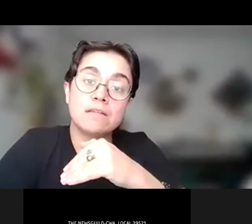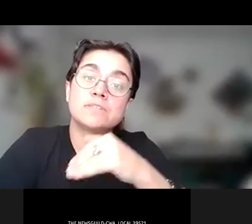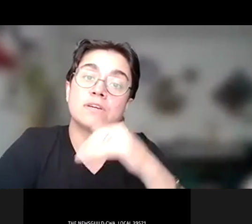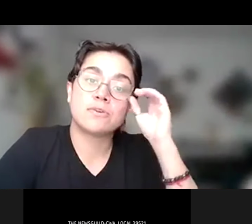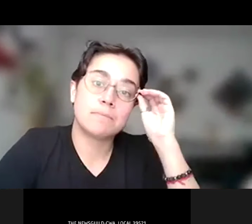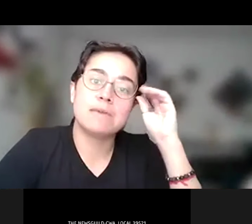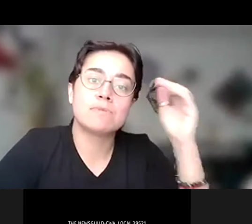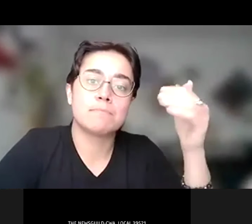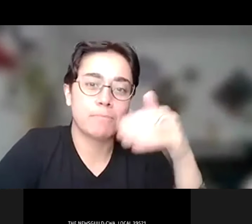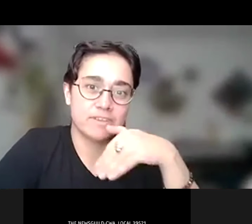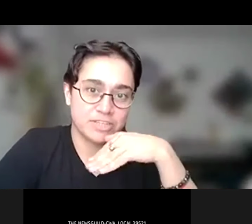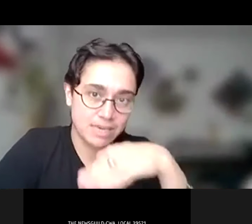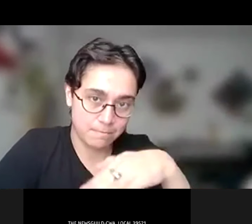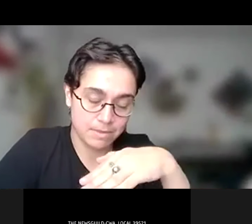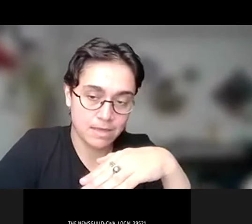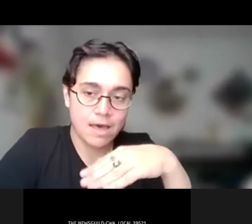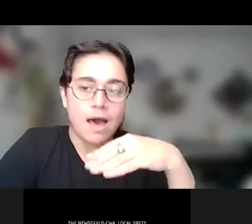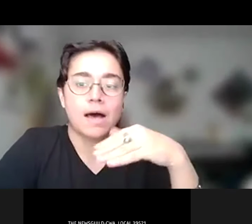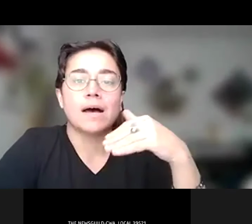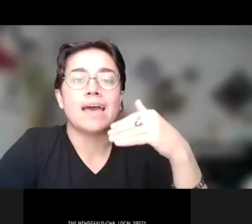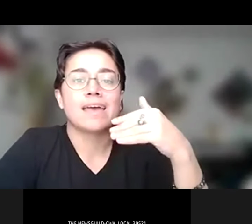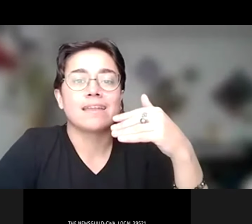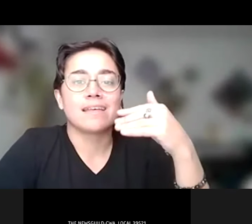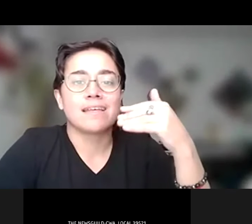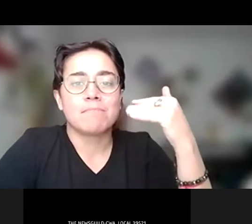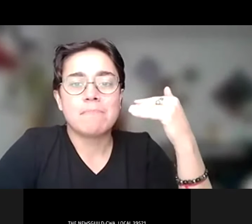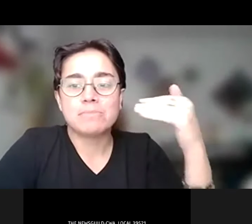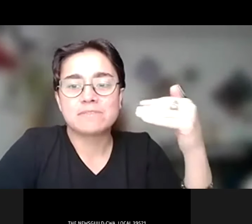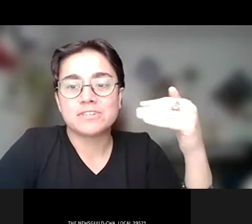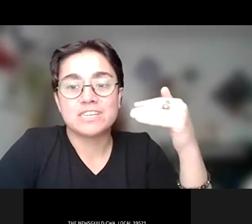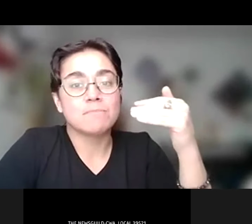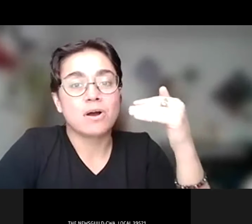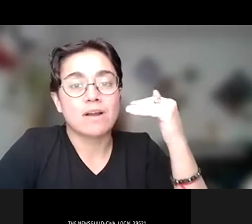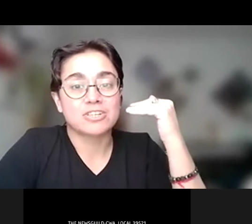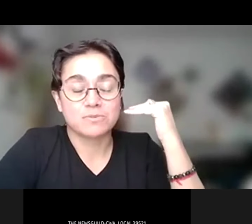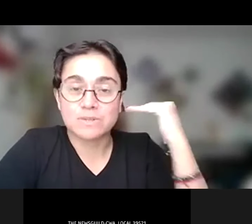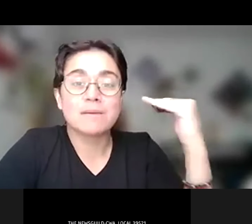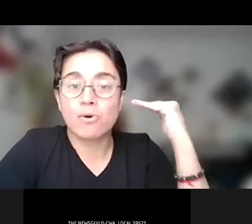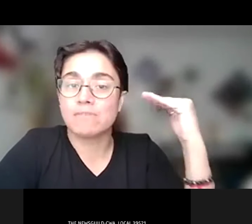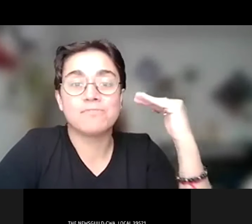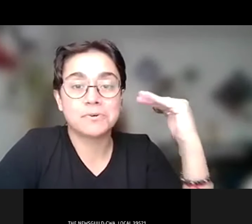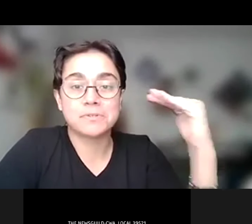representatives, we do not actually meet with - whether we are talking on a state level or a national level - you are